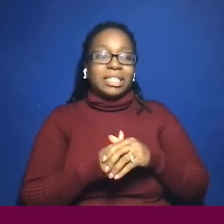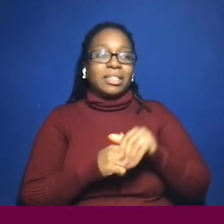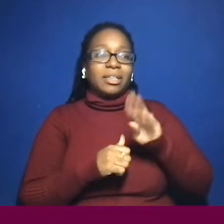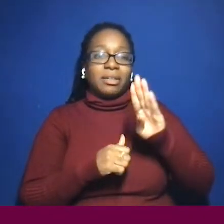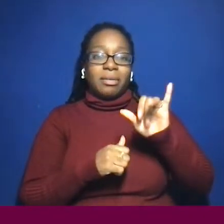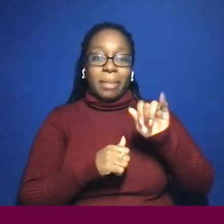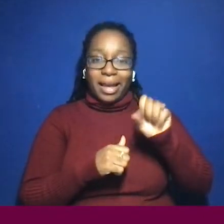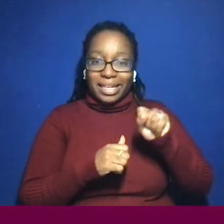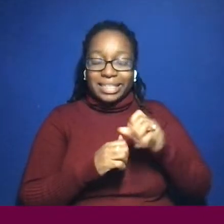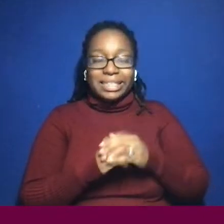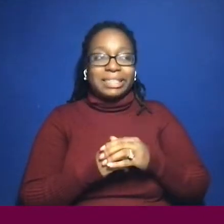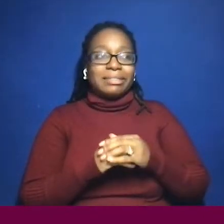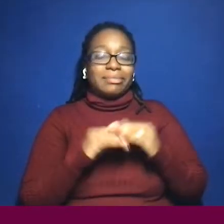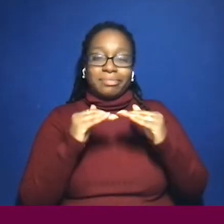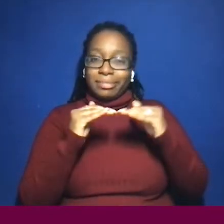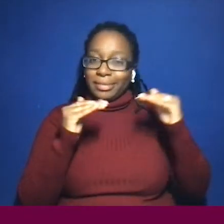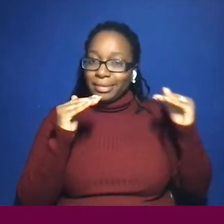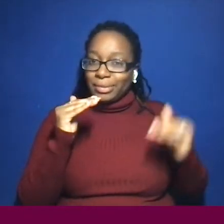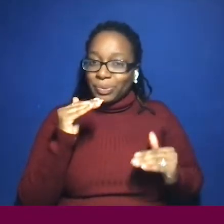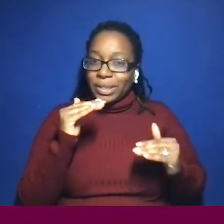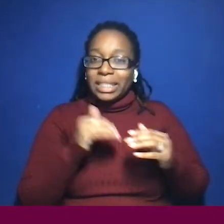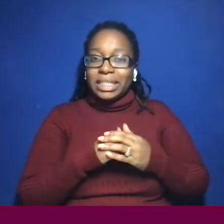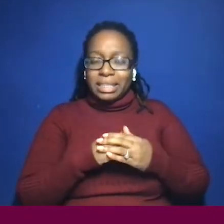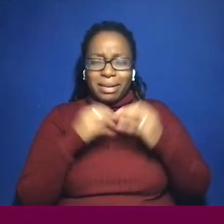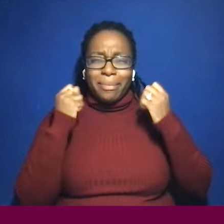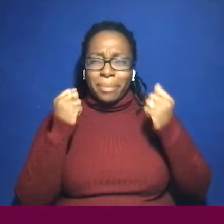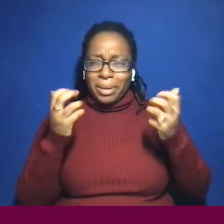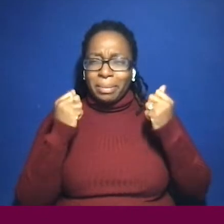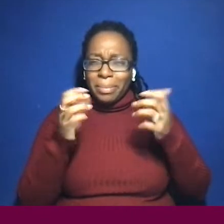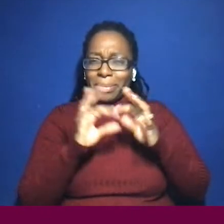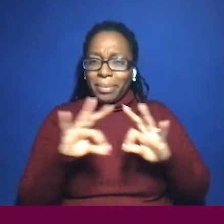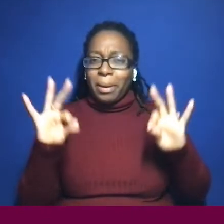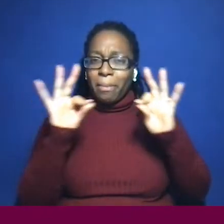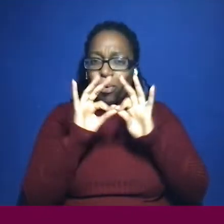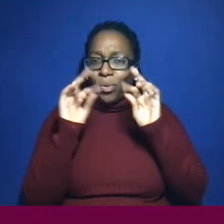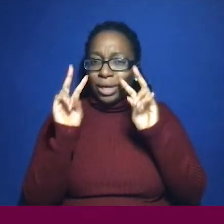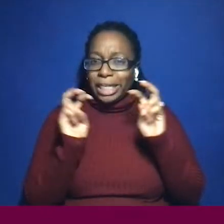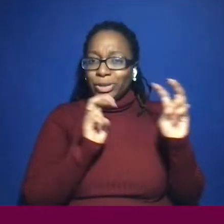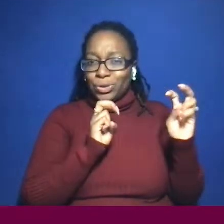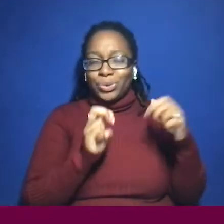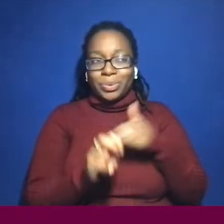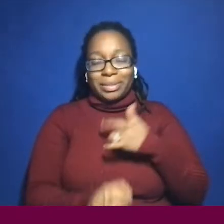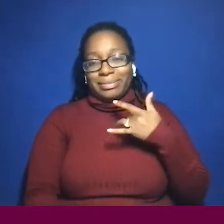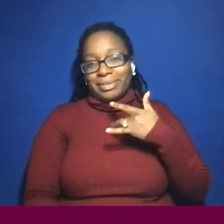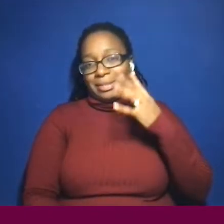many, many other important issues that are with us all the time in this country.